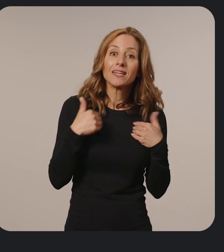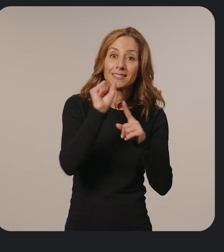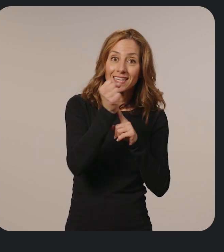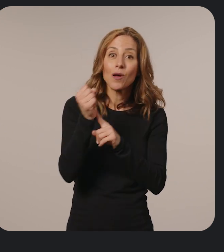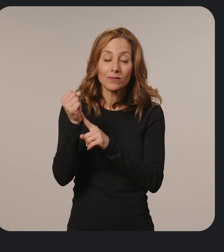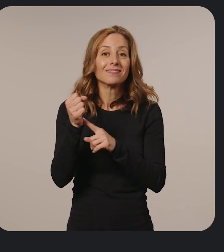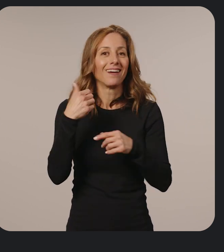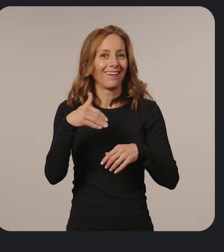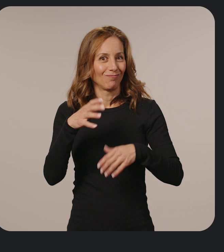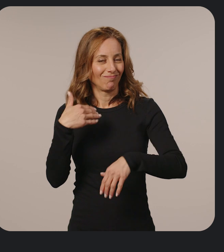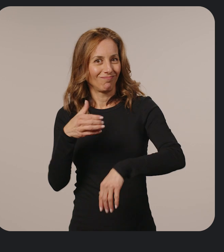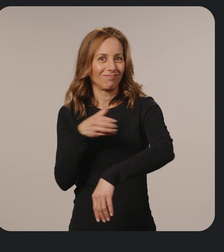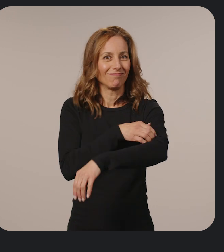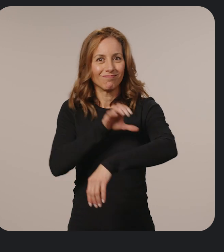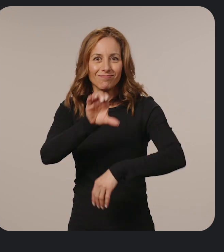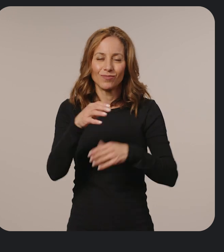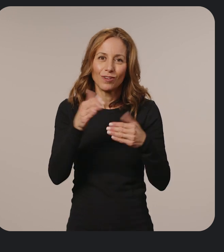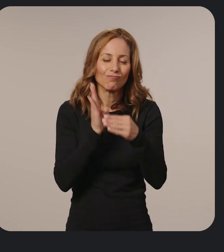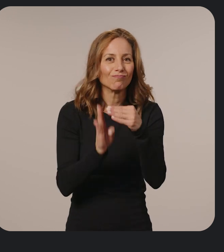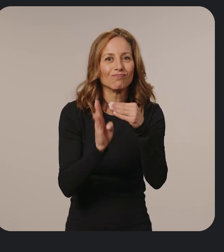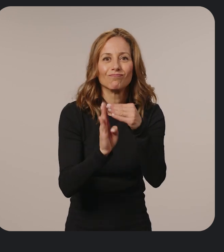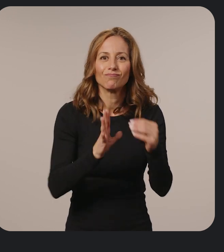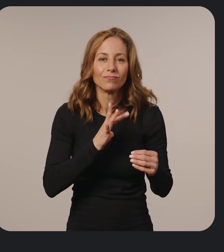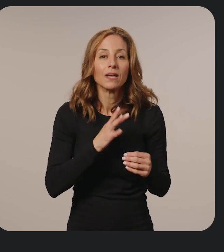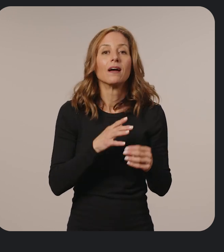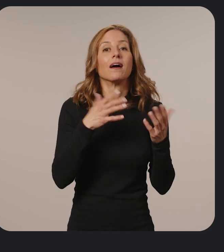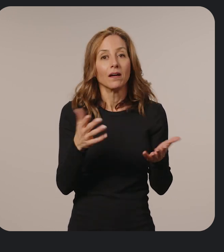where, through misunderstanding, unintended harm could be caused.